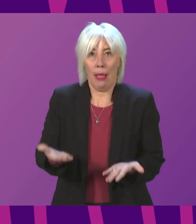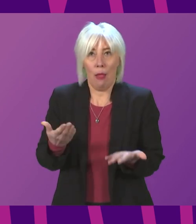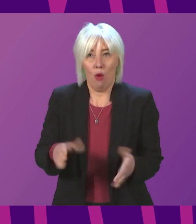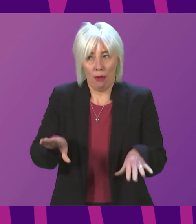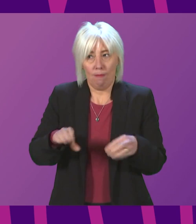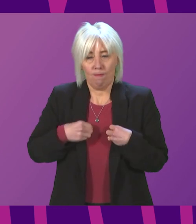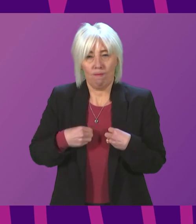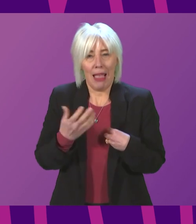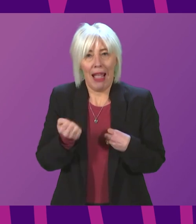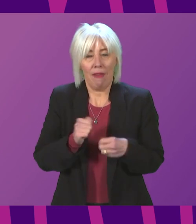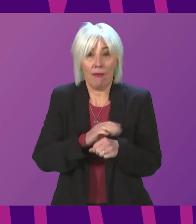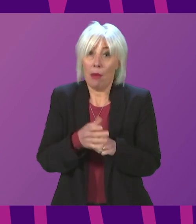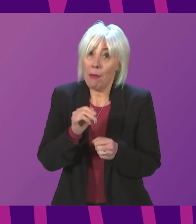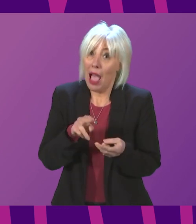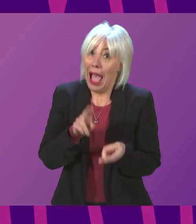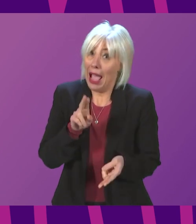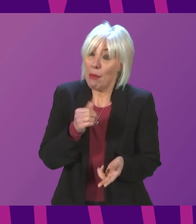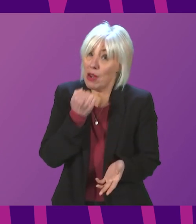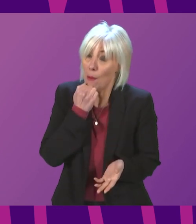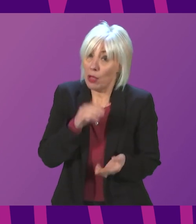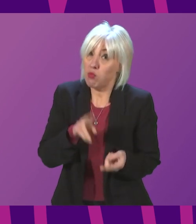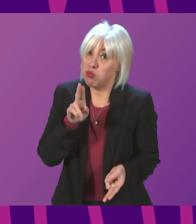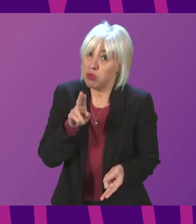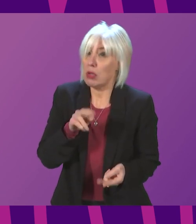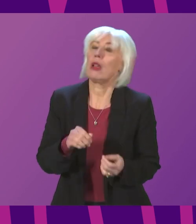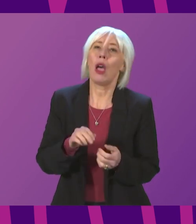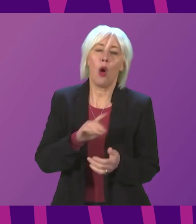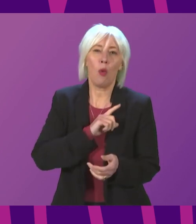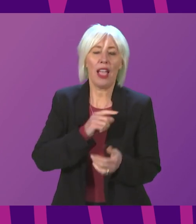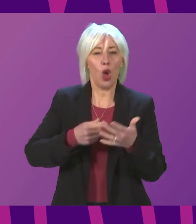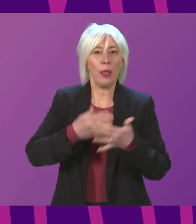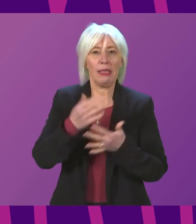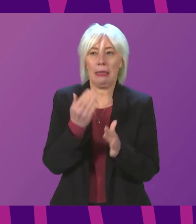is probably a bit higher than that, now, because those statistics are from a few days ago.